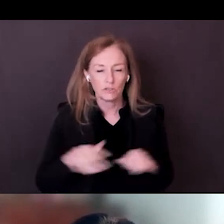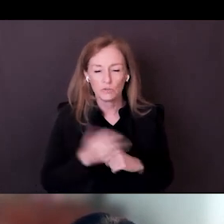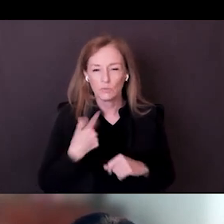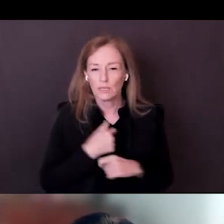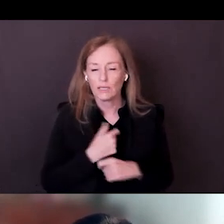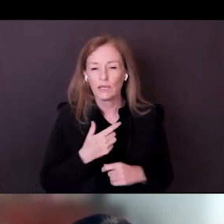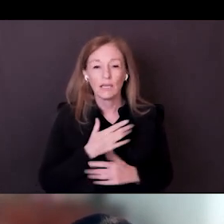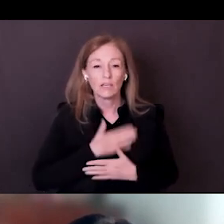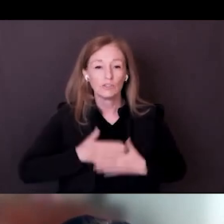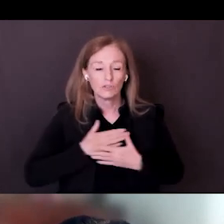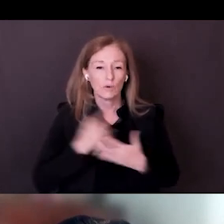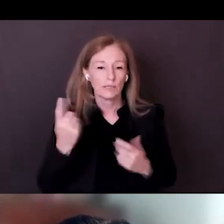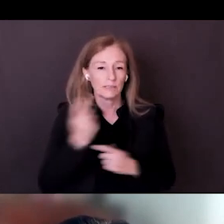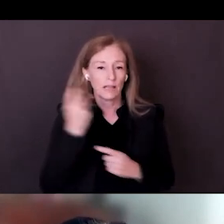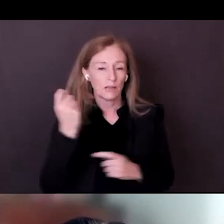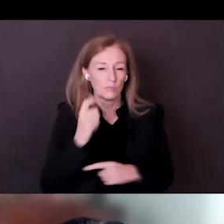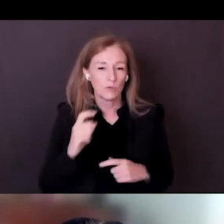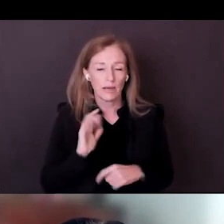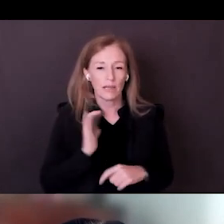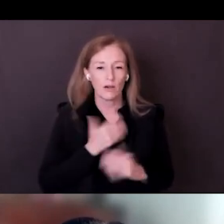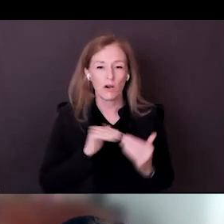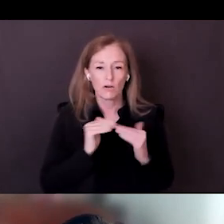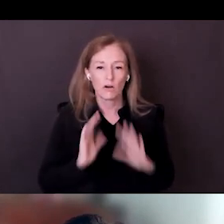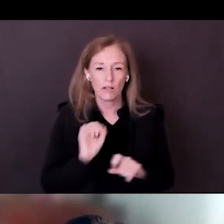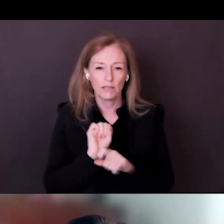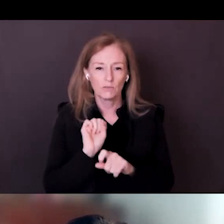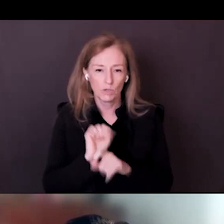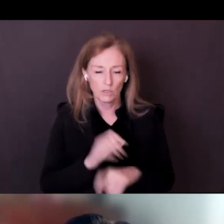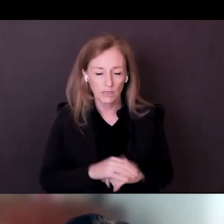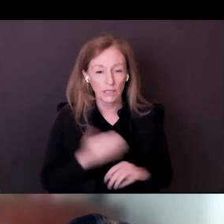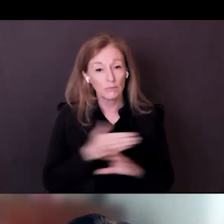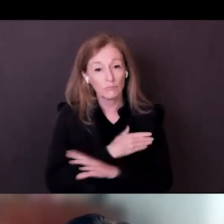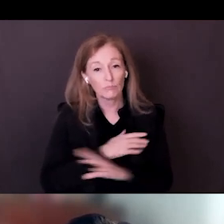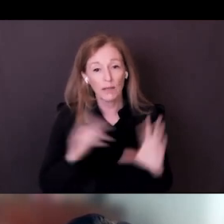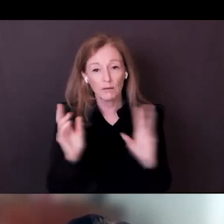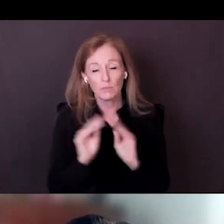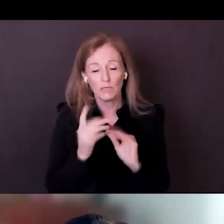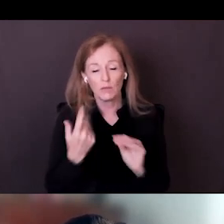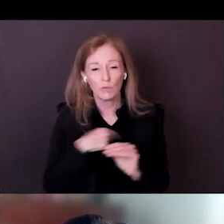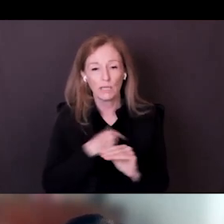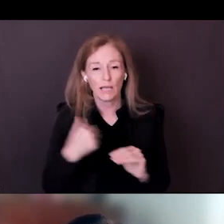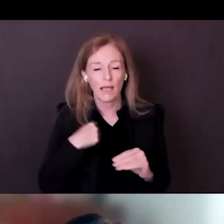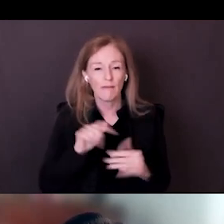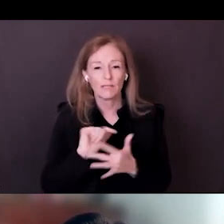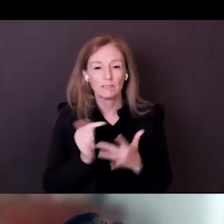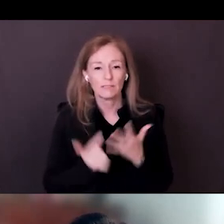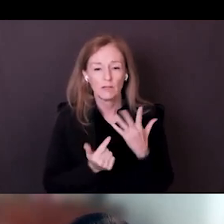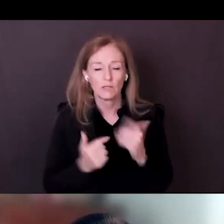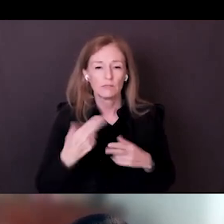AS I HAVE SAID IN PRIOR CRISIS JAMS, WE PUT TOGETHER A SERIES FOR